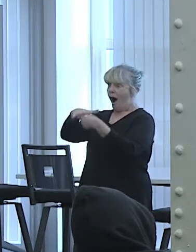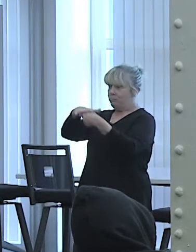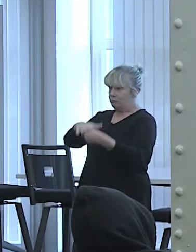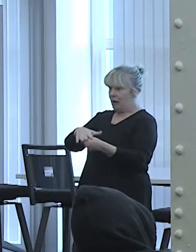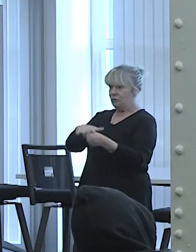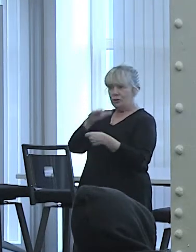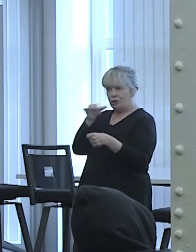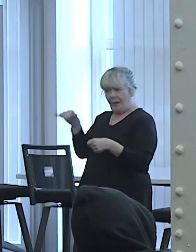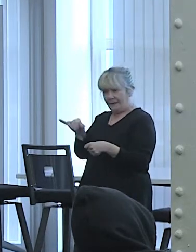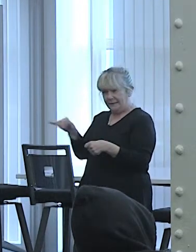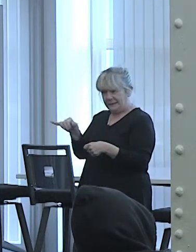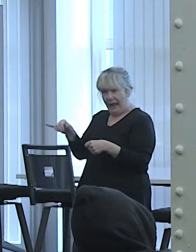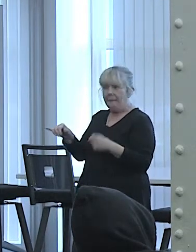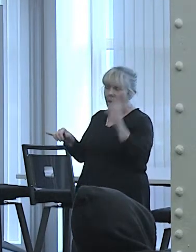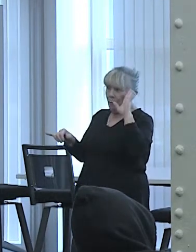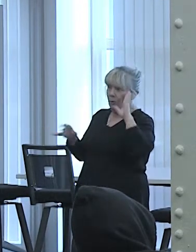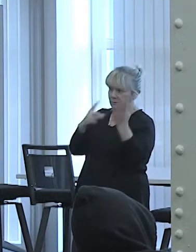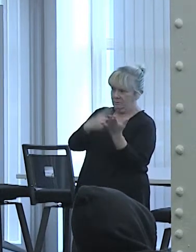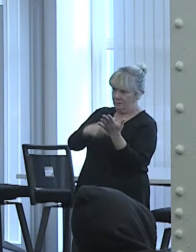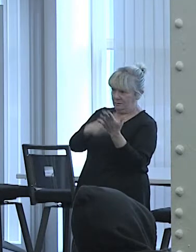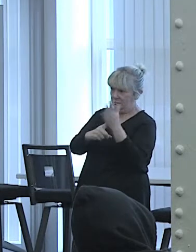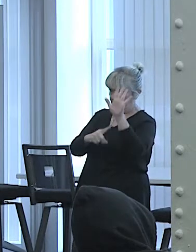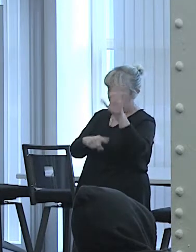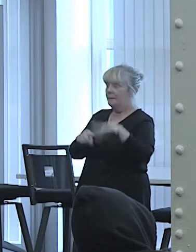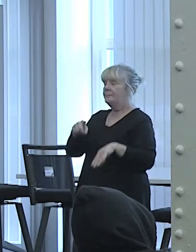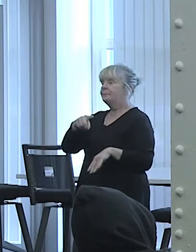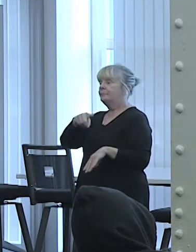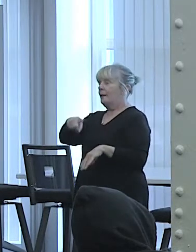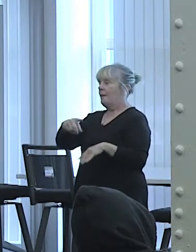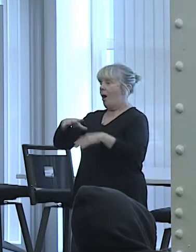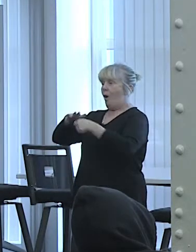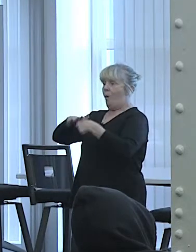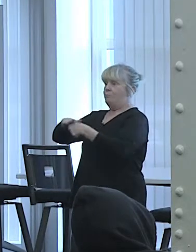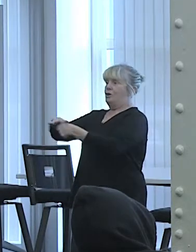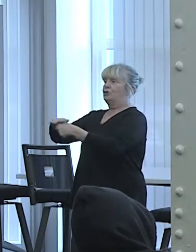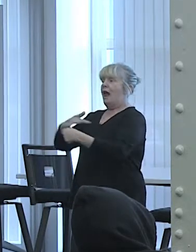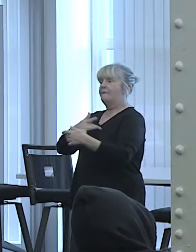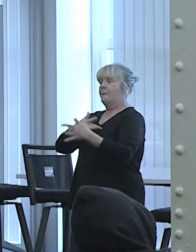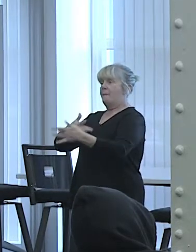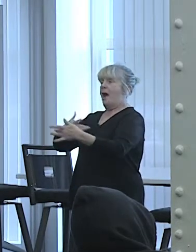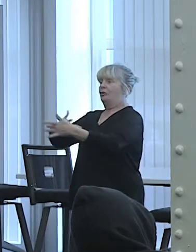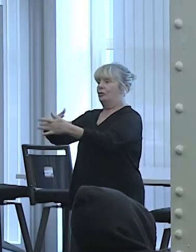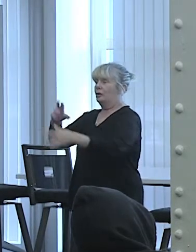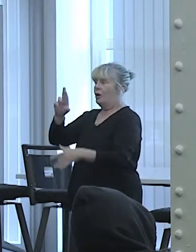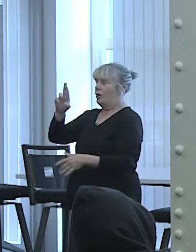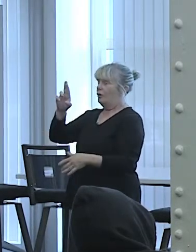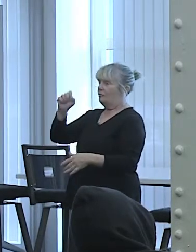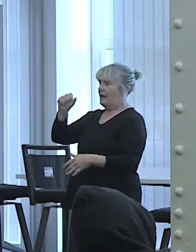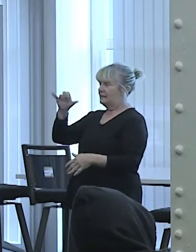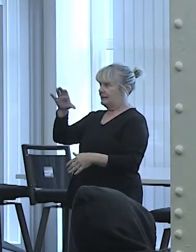in a moment. But oppressions do follow patterns. Racism is not the same thing as able-ism.